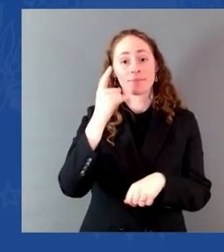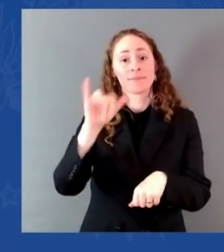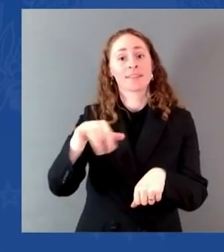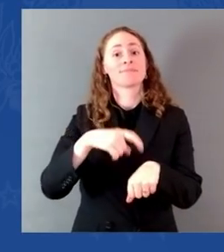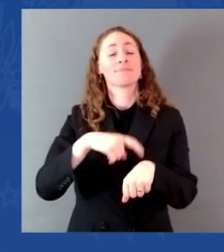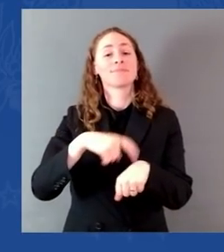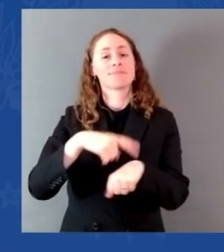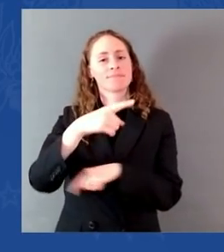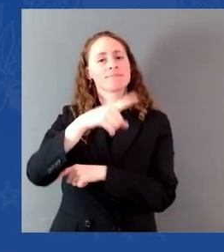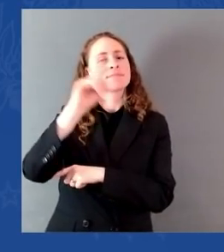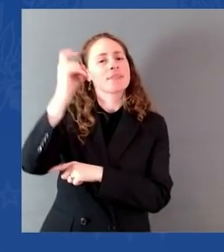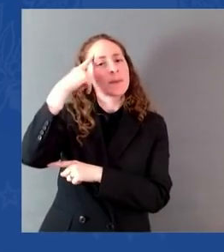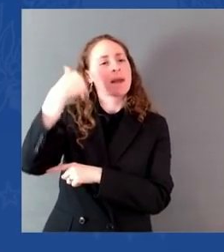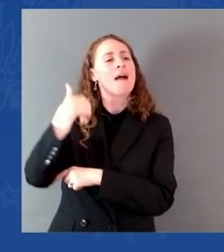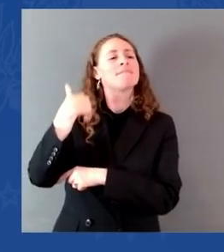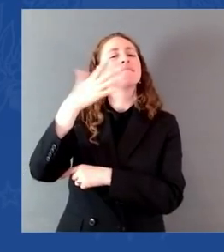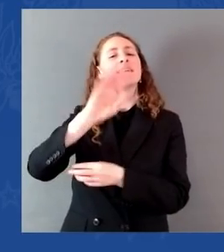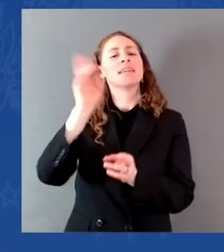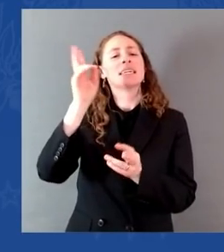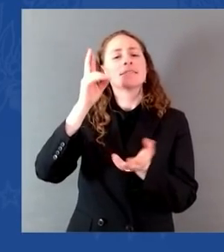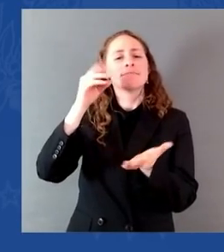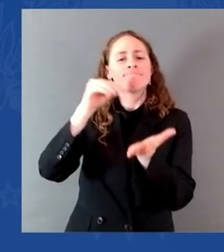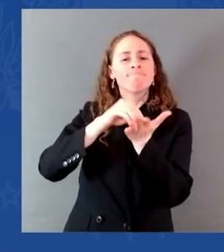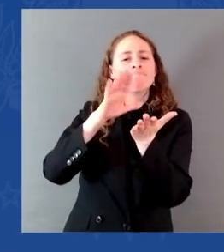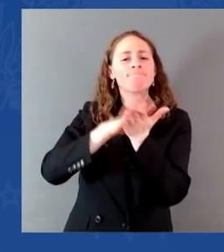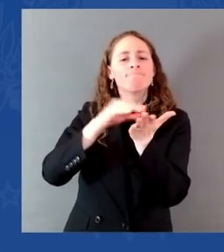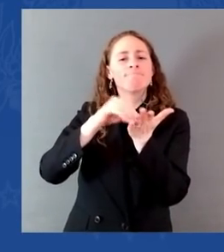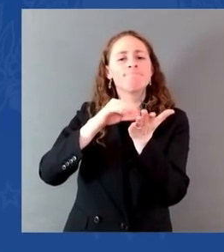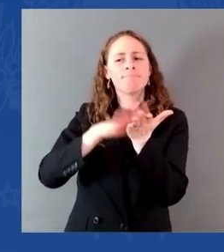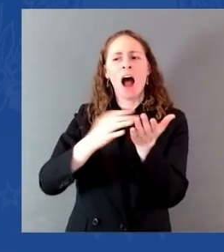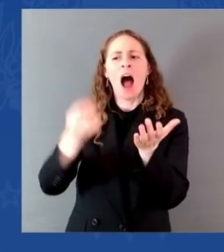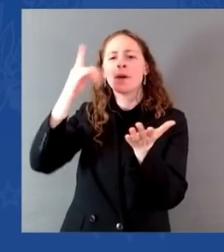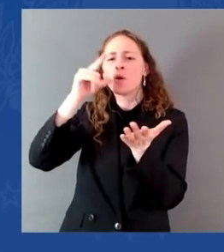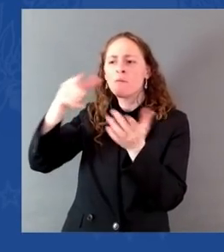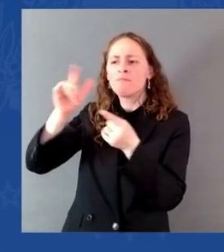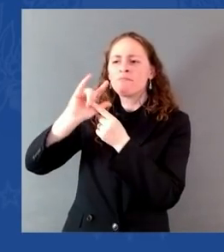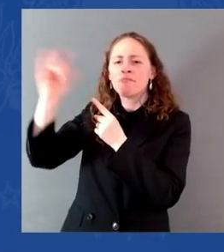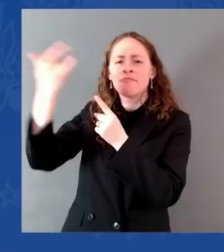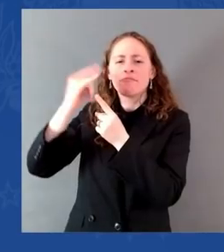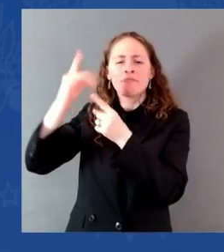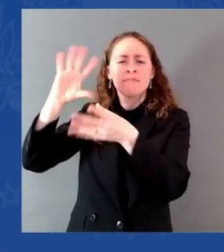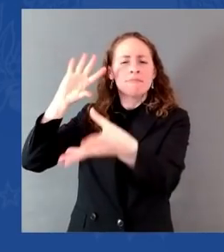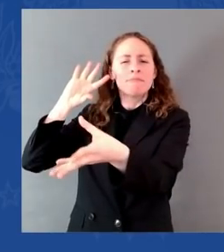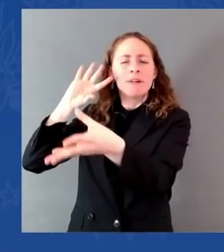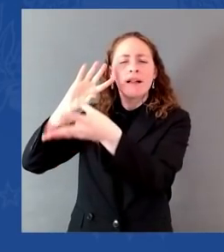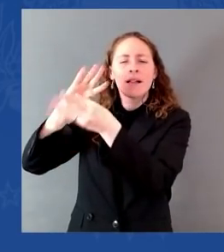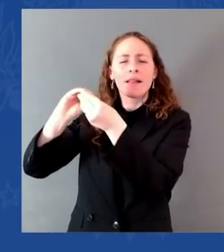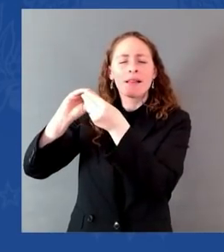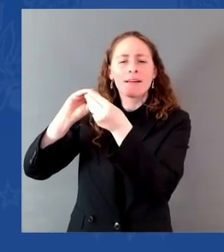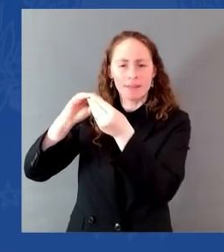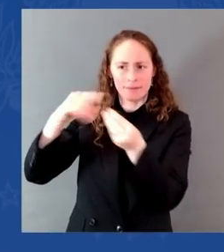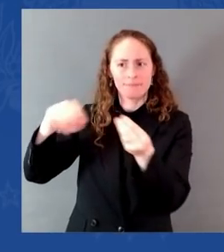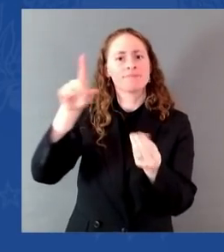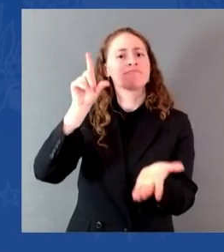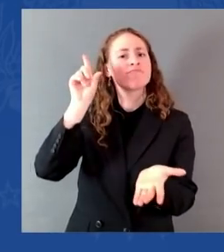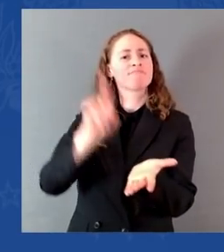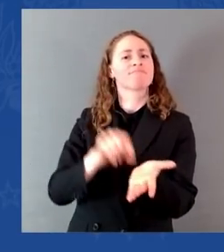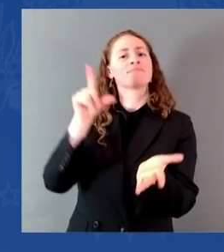"Biden Travels…" -- I forget what it was -- "…a Million Miles on Air Force Two" -- and so on and so forth. And I was getting on the train to go home